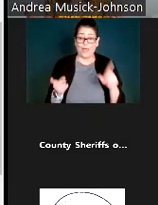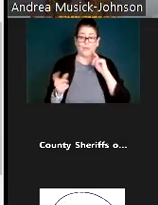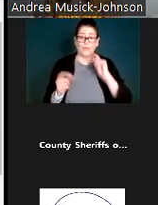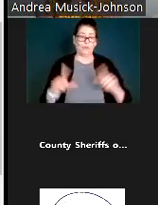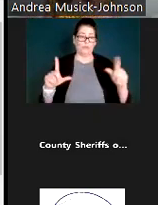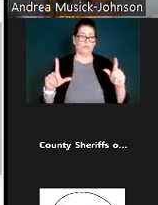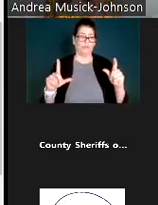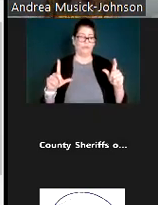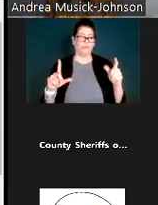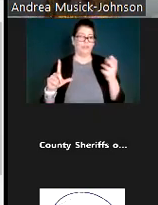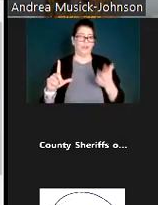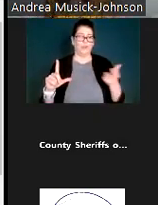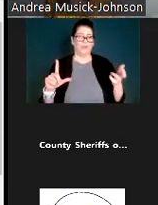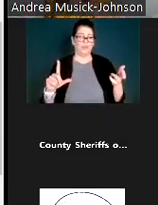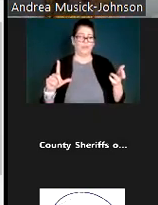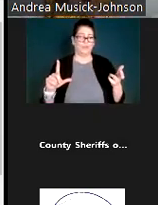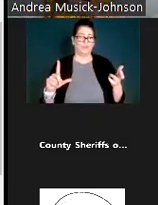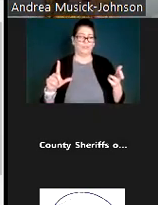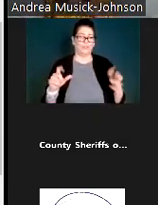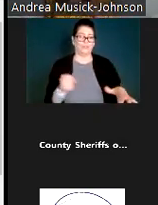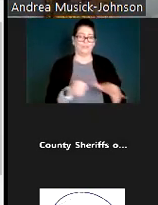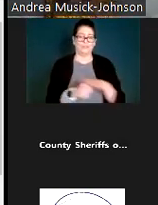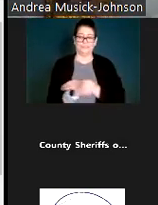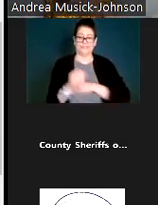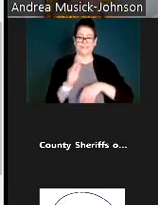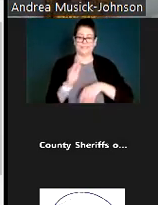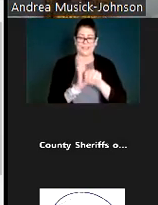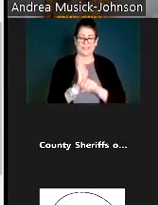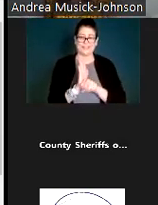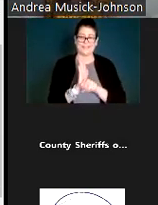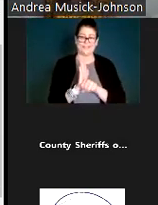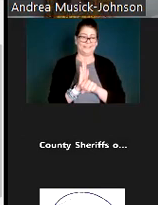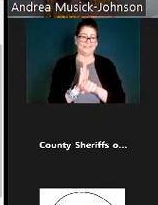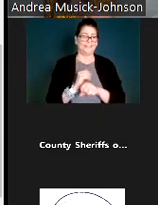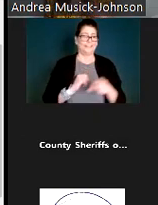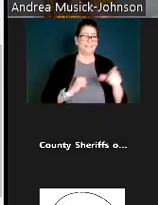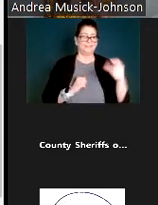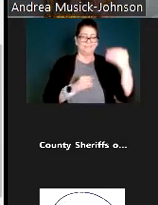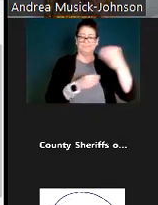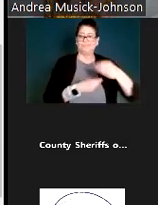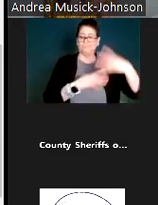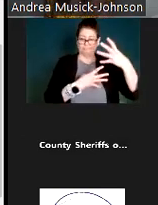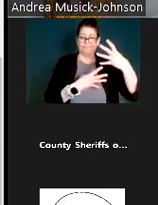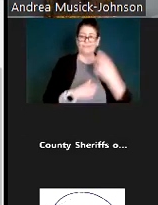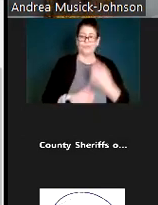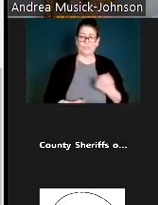throughout your state and my state is Colorado. It's gonna bring up resources that I can use